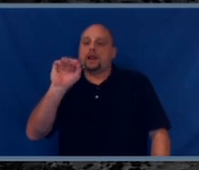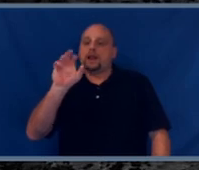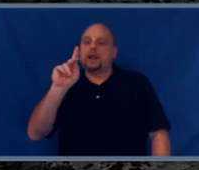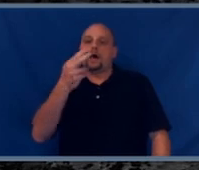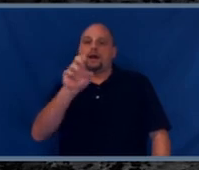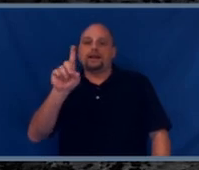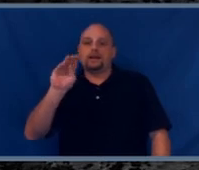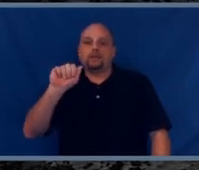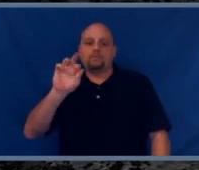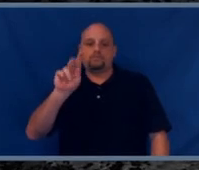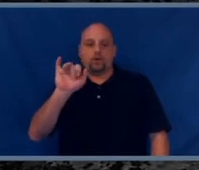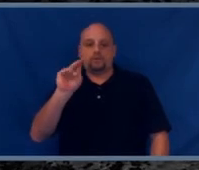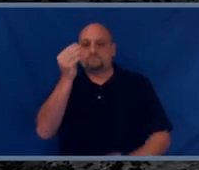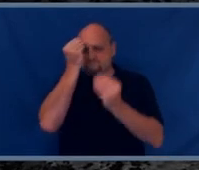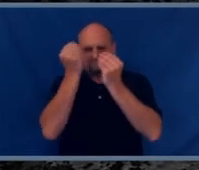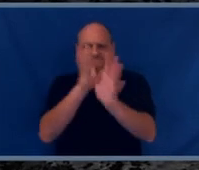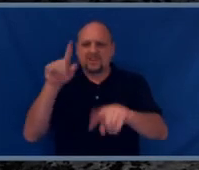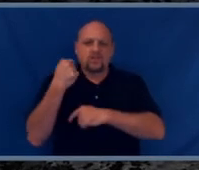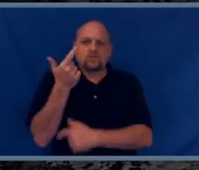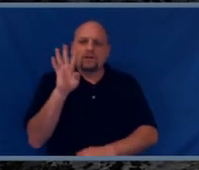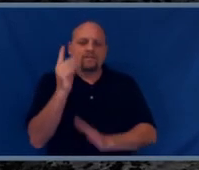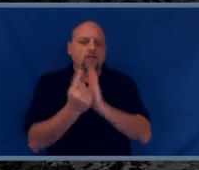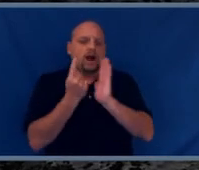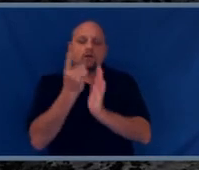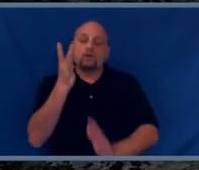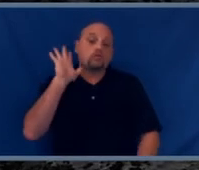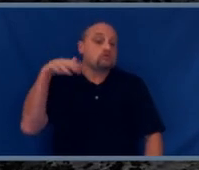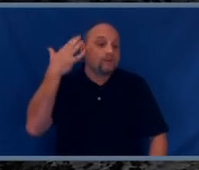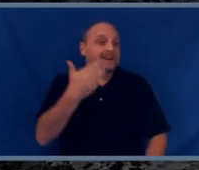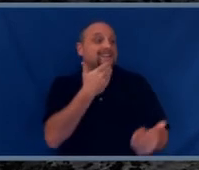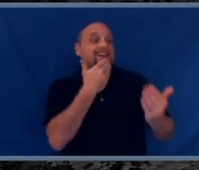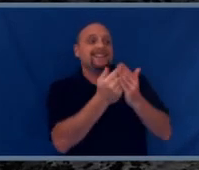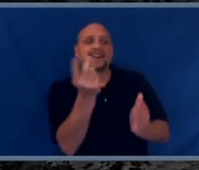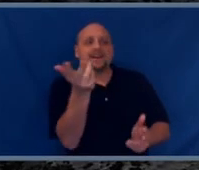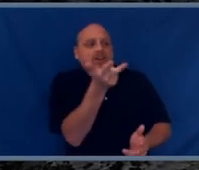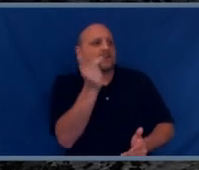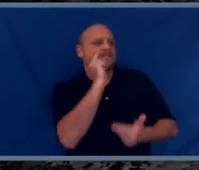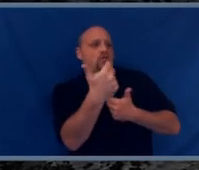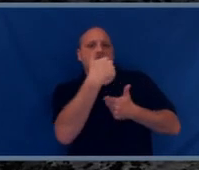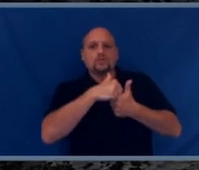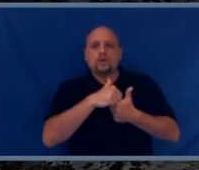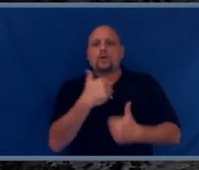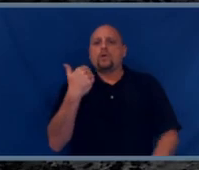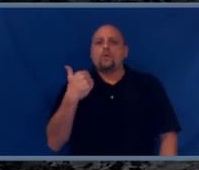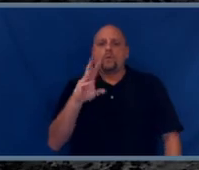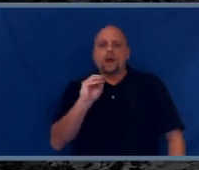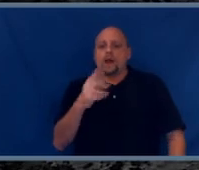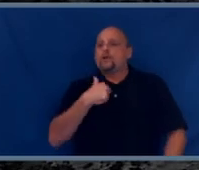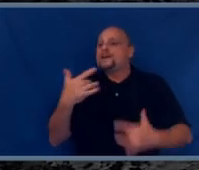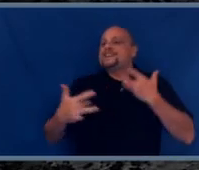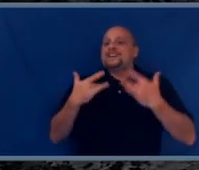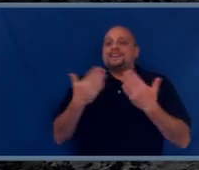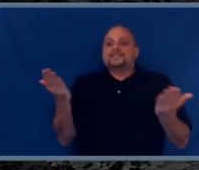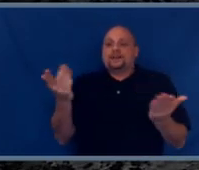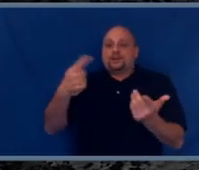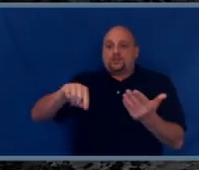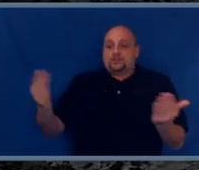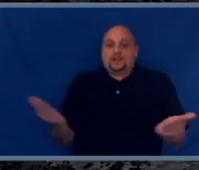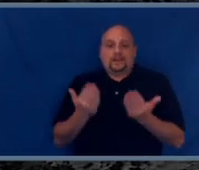US, IT'S BEEN A WILD 24 HOURS. THANKS. GREAT TO BE HERE.